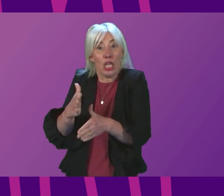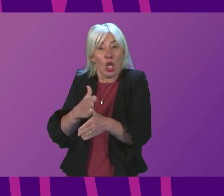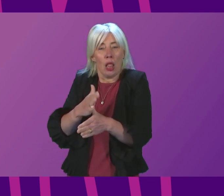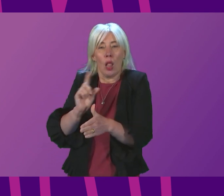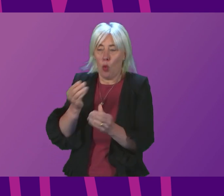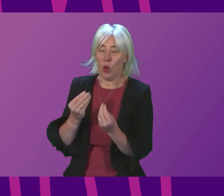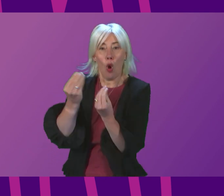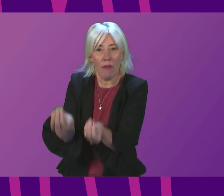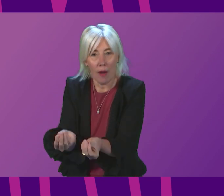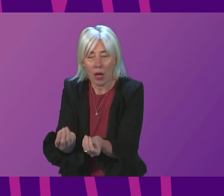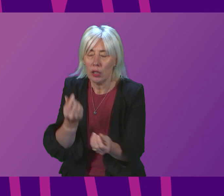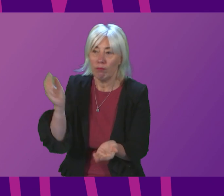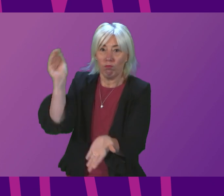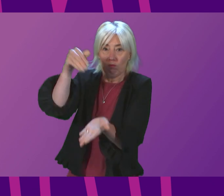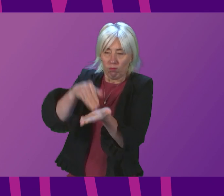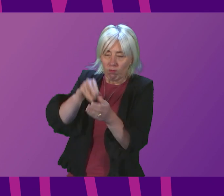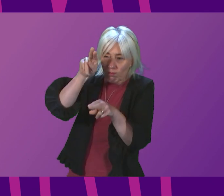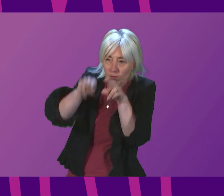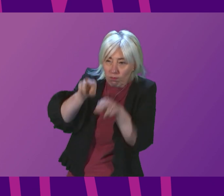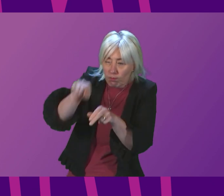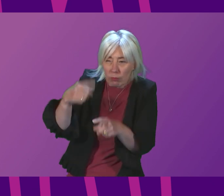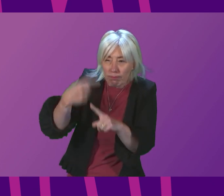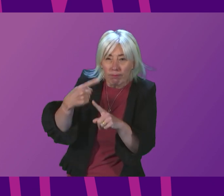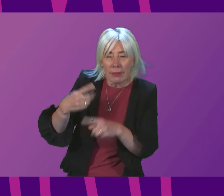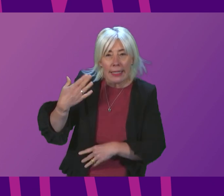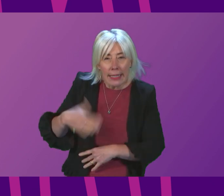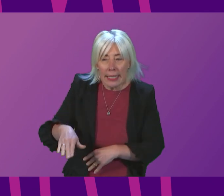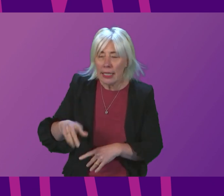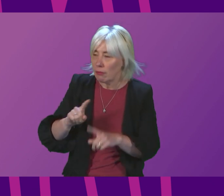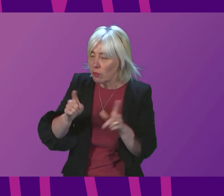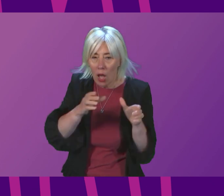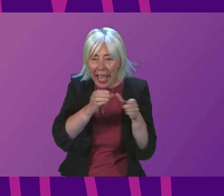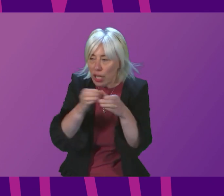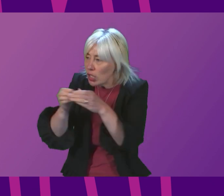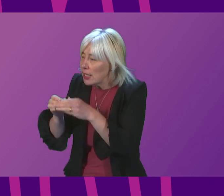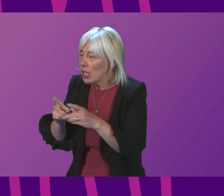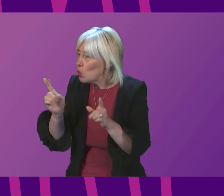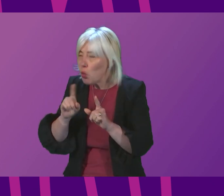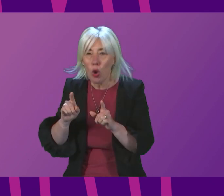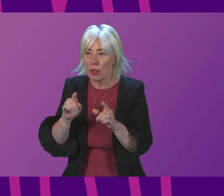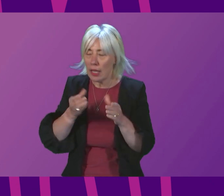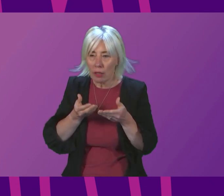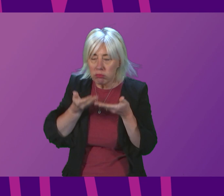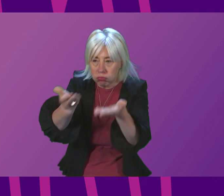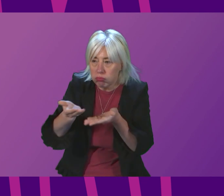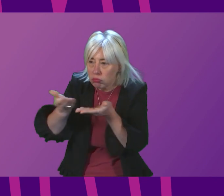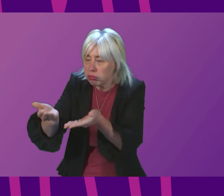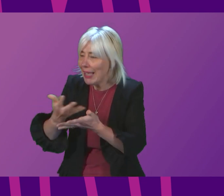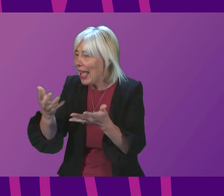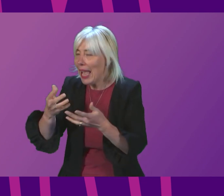They will assess immediate needs, take a multi-agency approach and provide wraparound support.